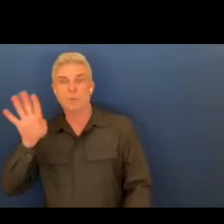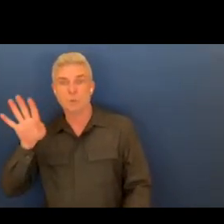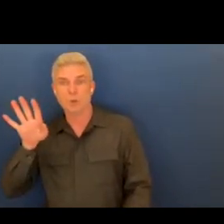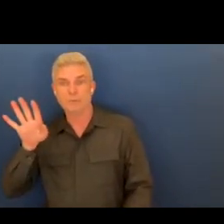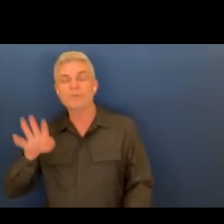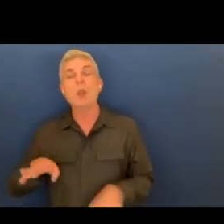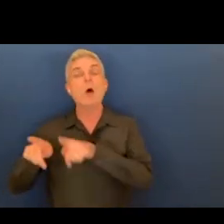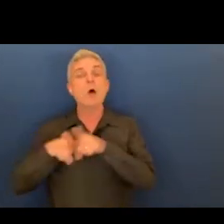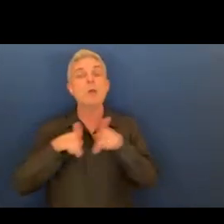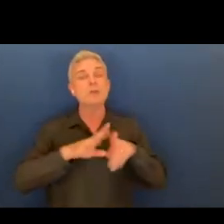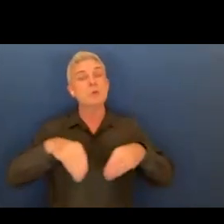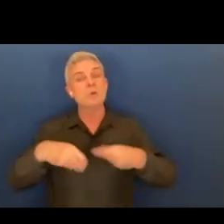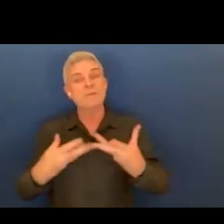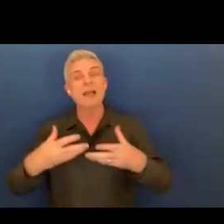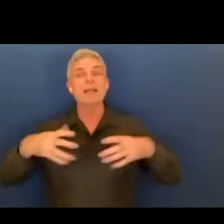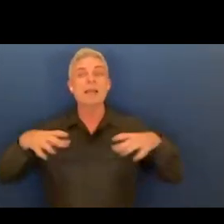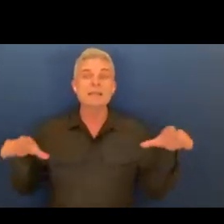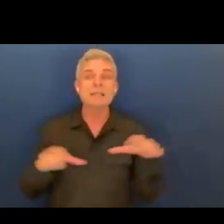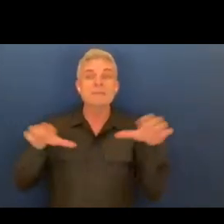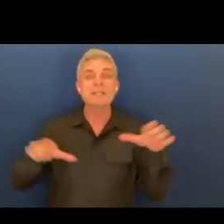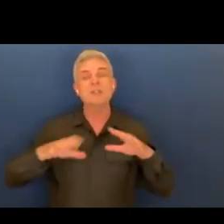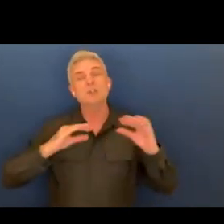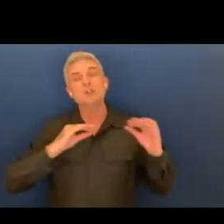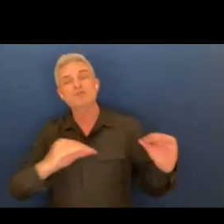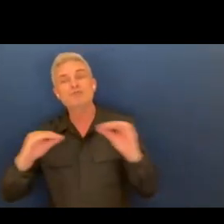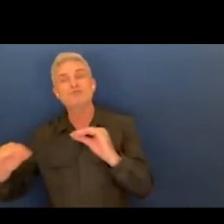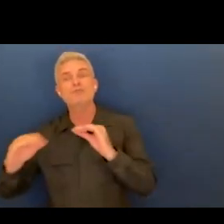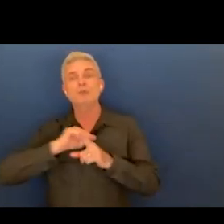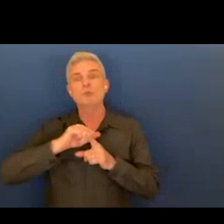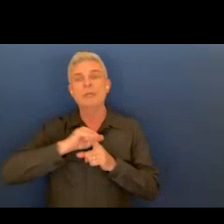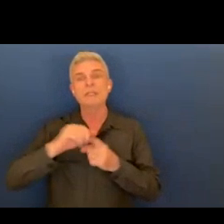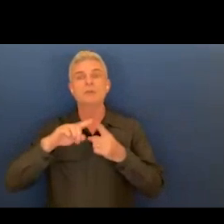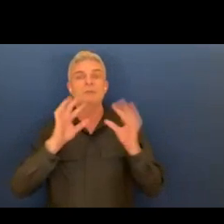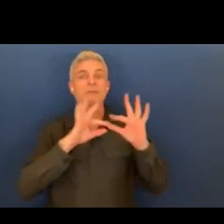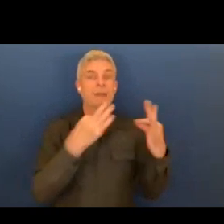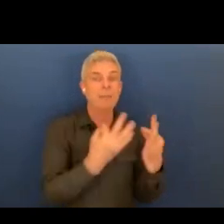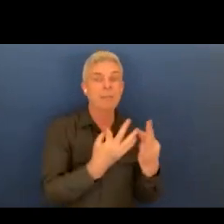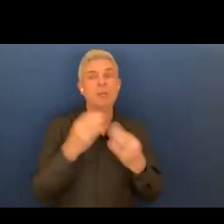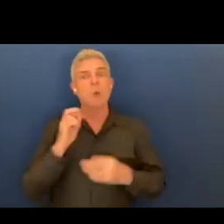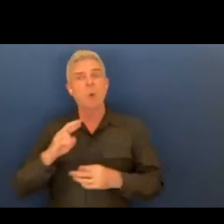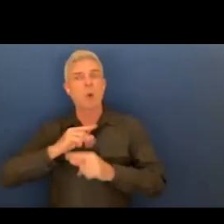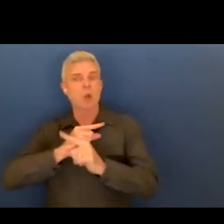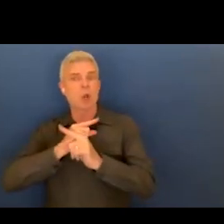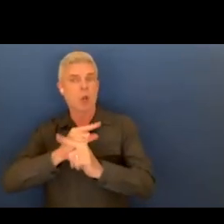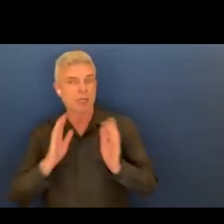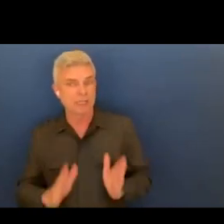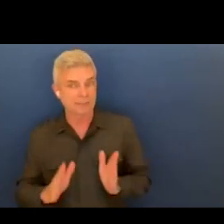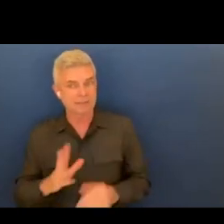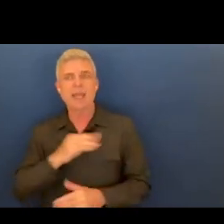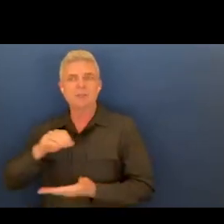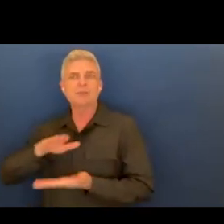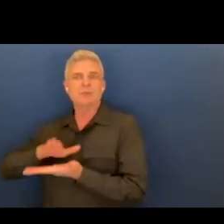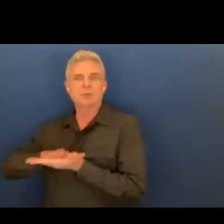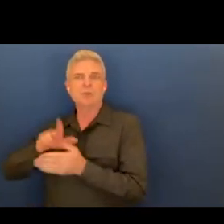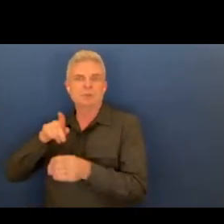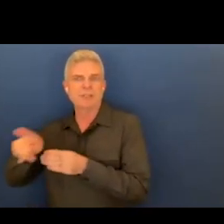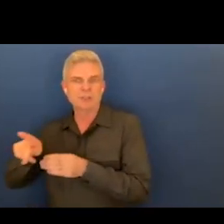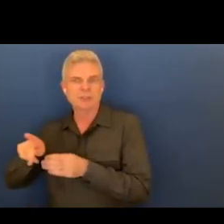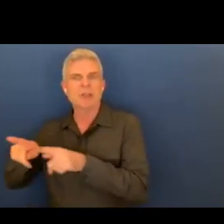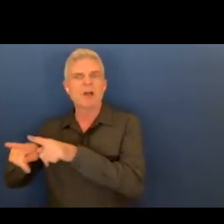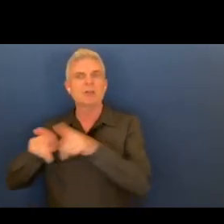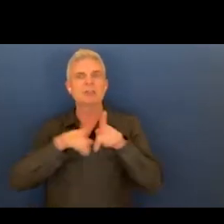We are also providing activities and training to their families or guardians, and professionals.